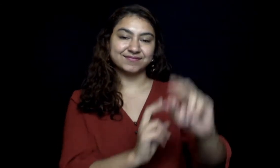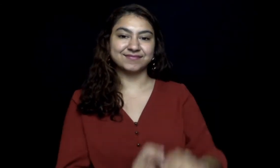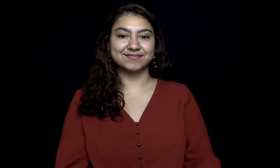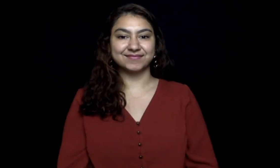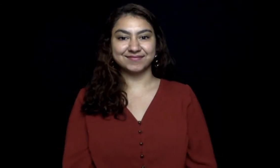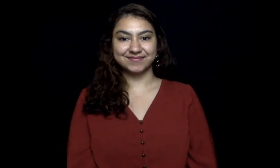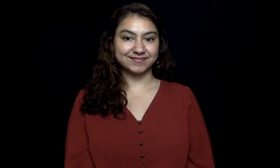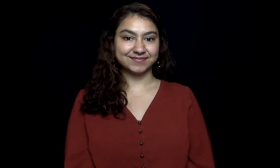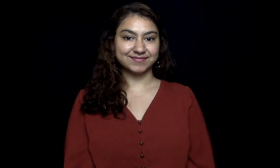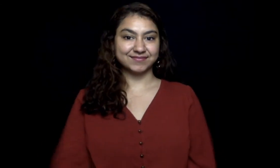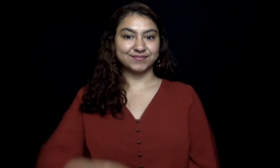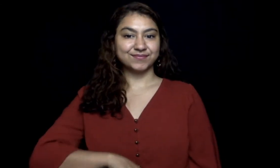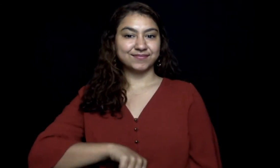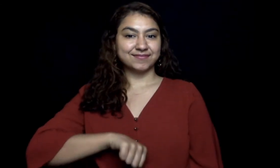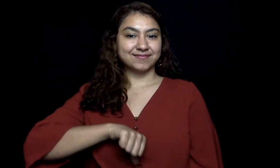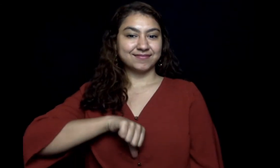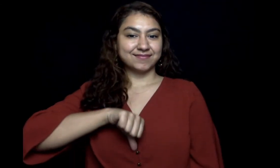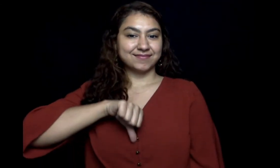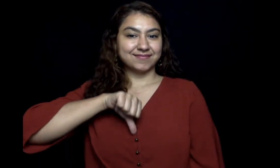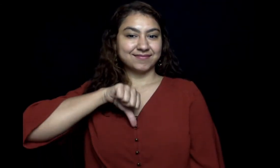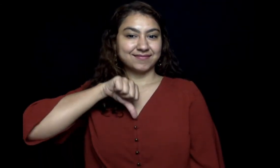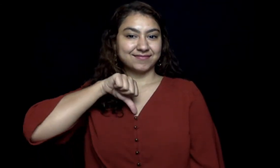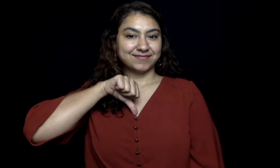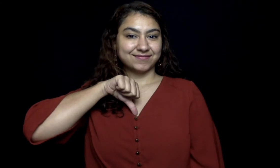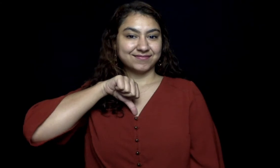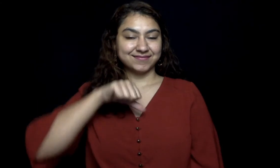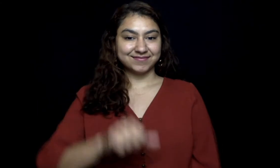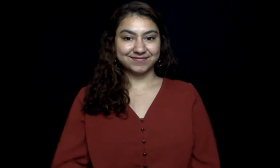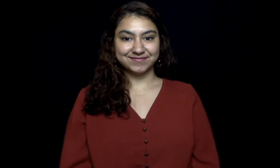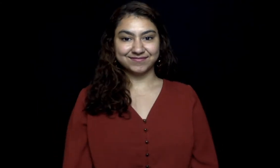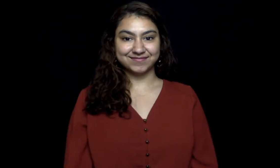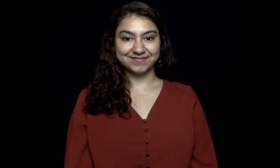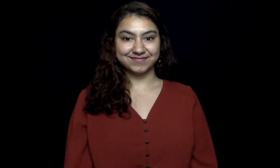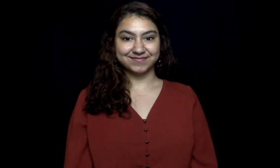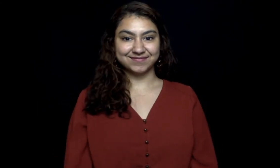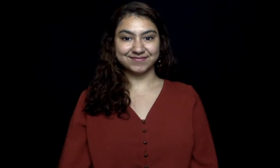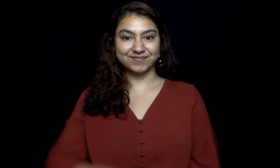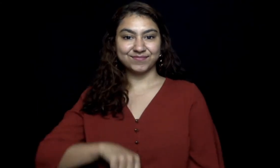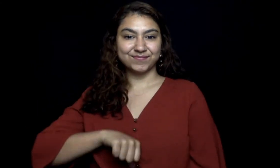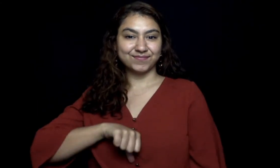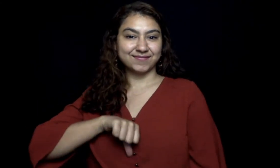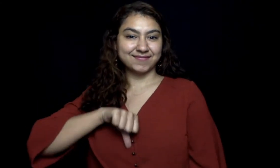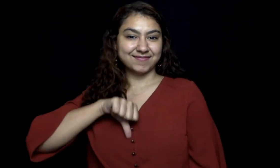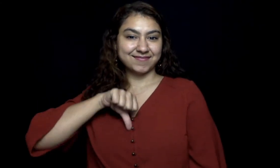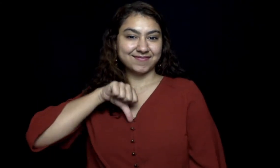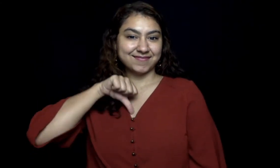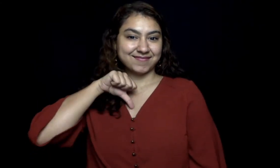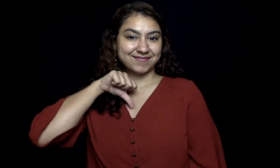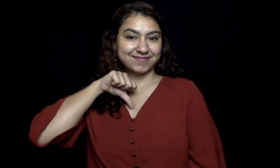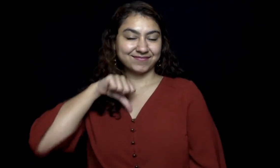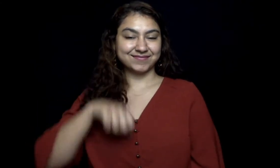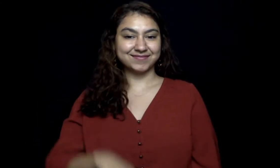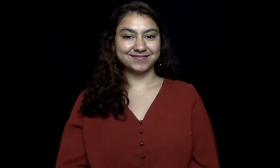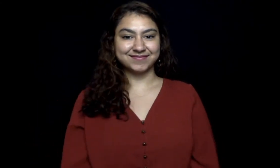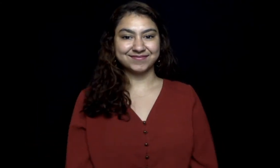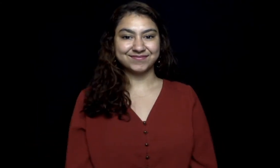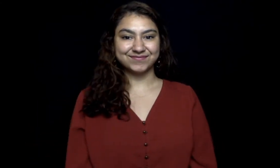Pride